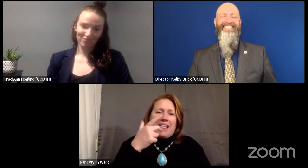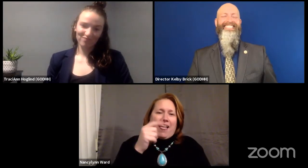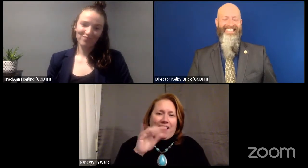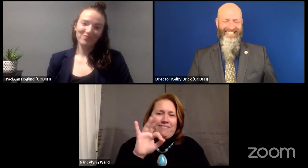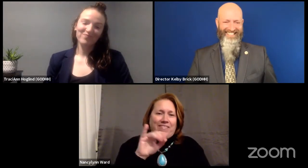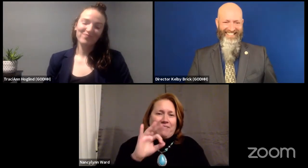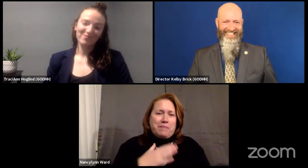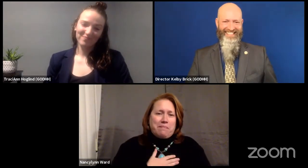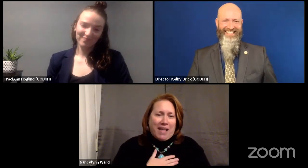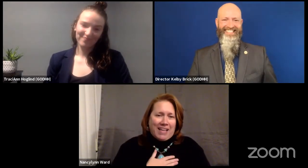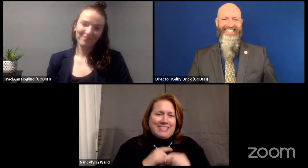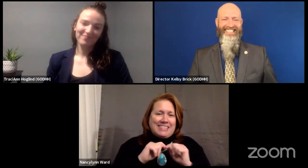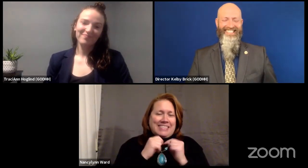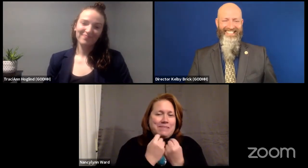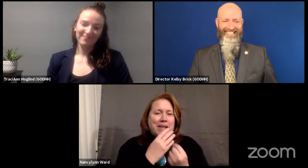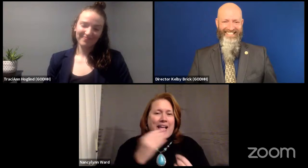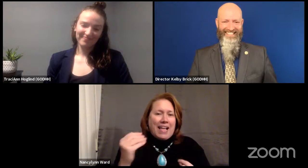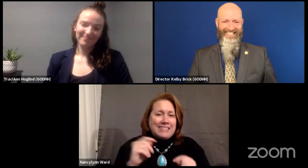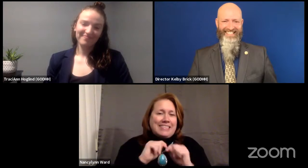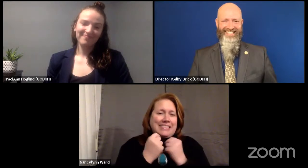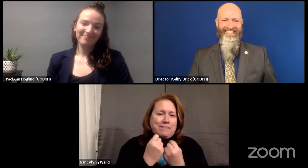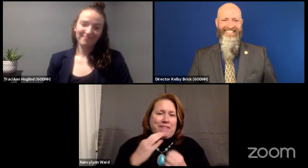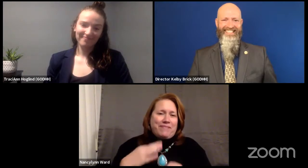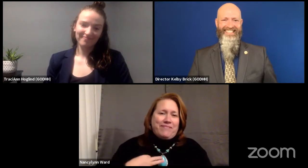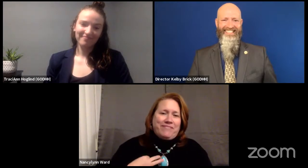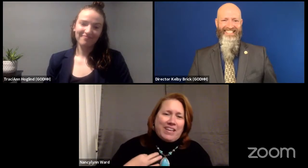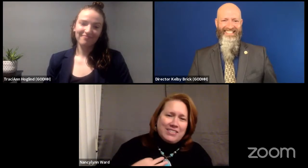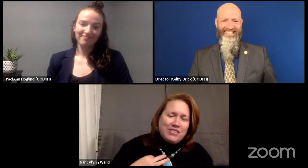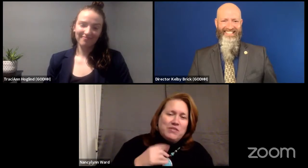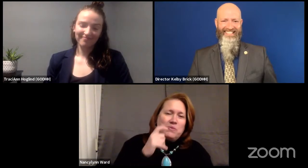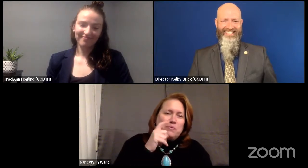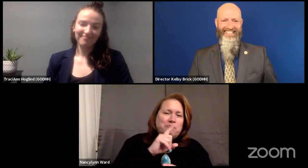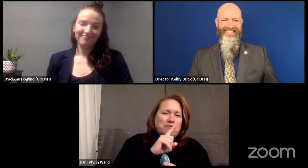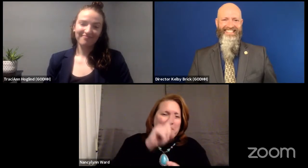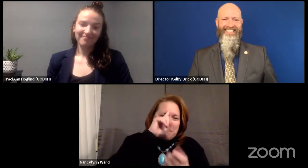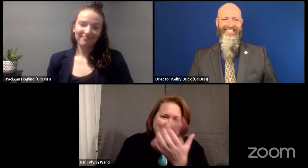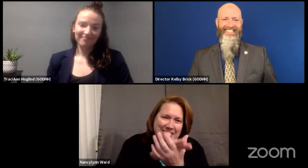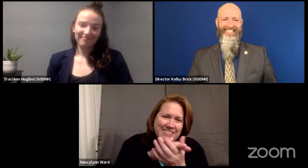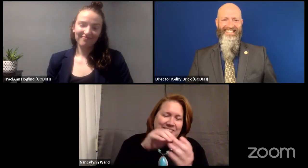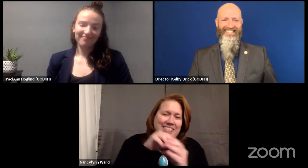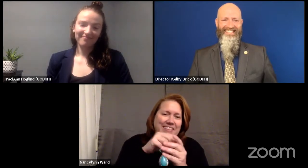an award for me. I accept this on behalf of my entire team and the team of volunteers